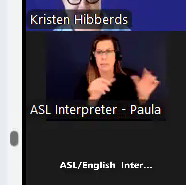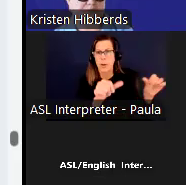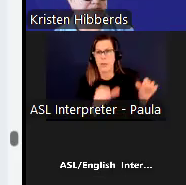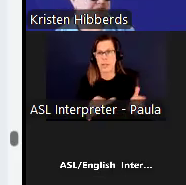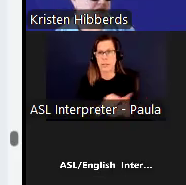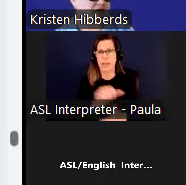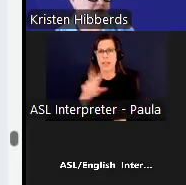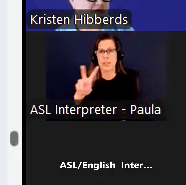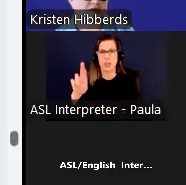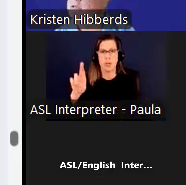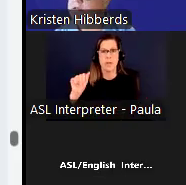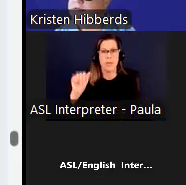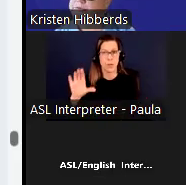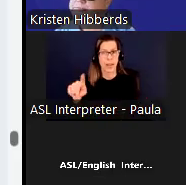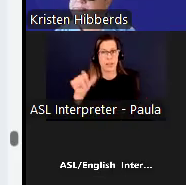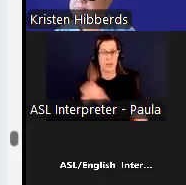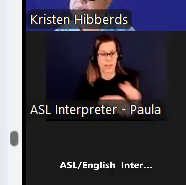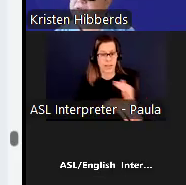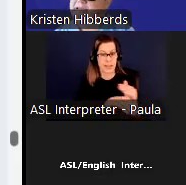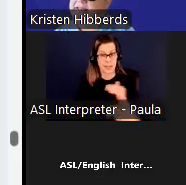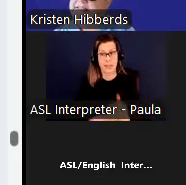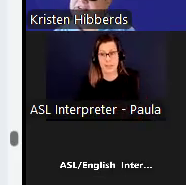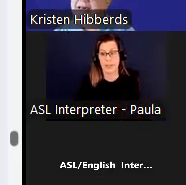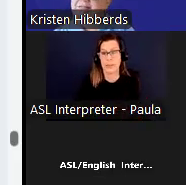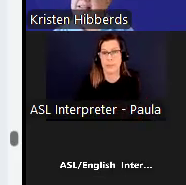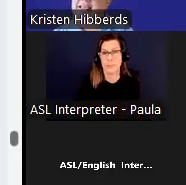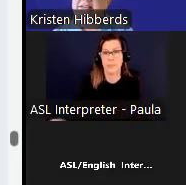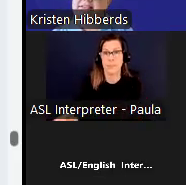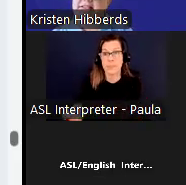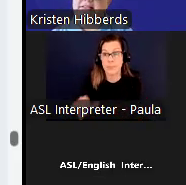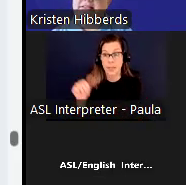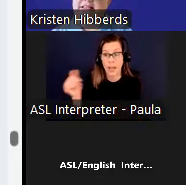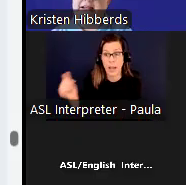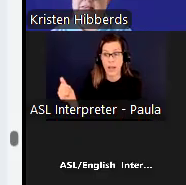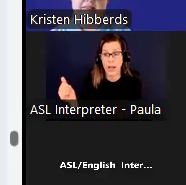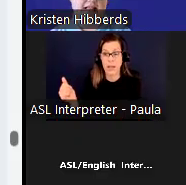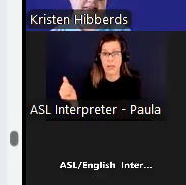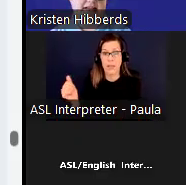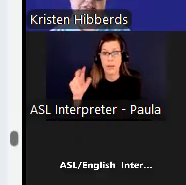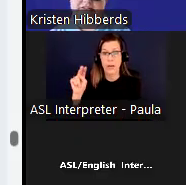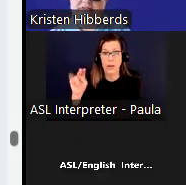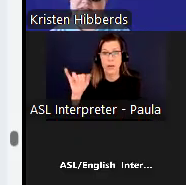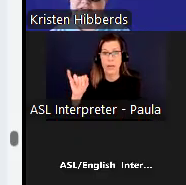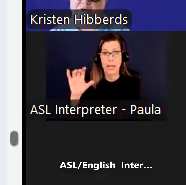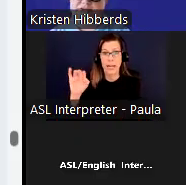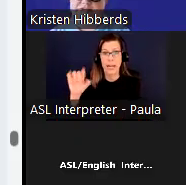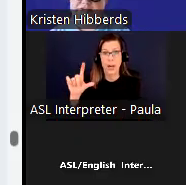So did you have anything else, Nicolette, other than that section that you wanted to address?